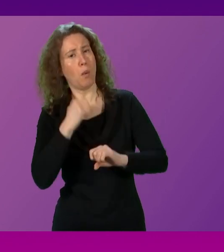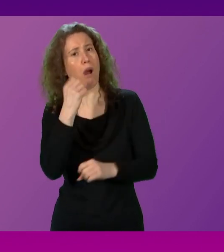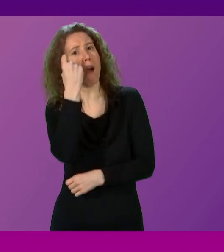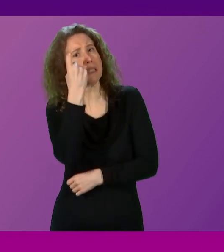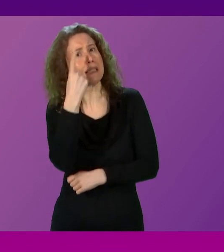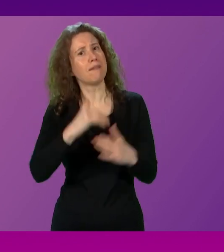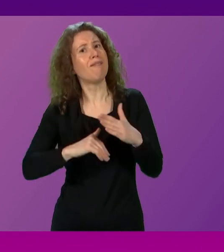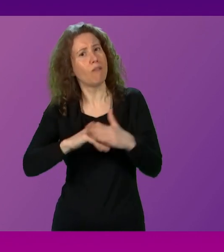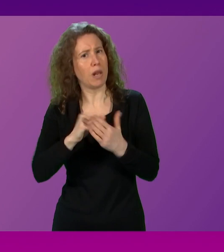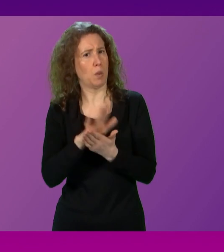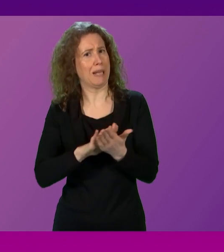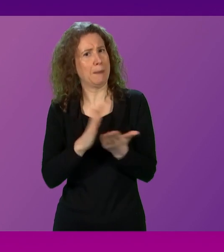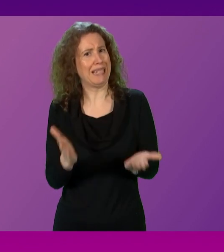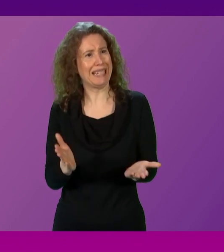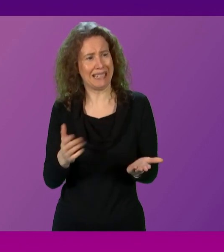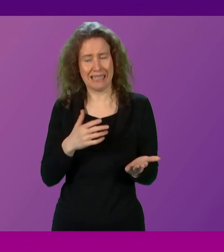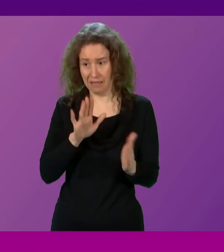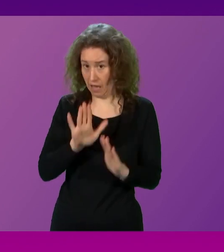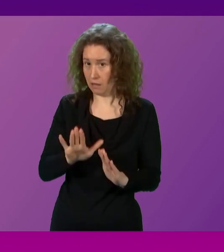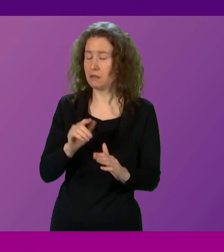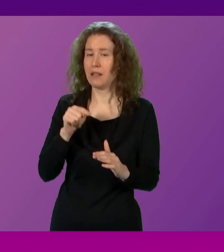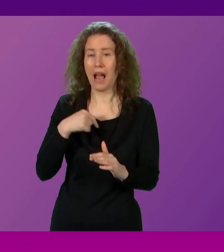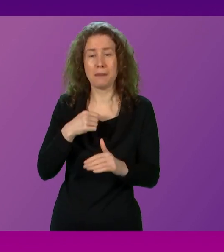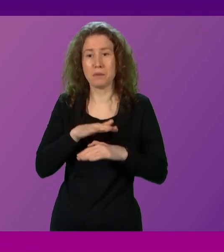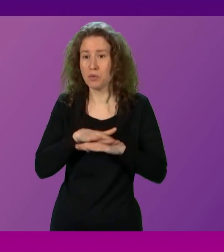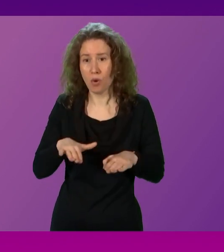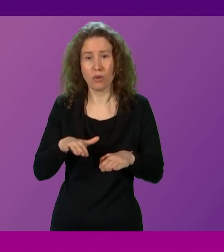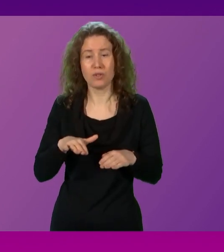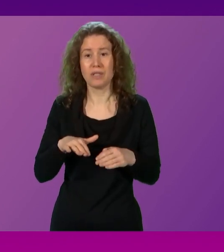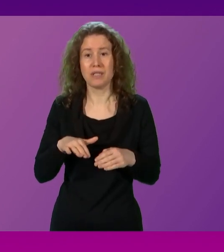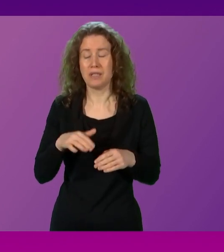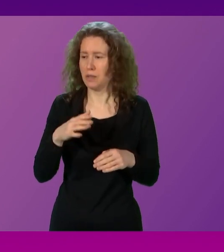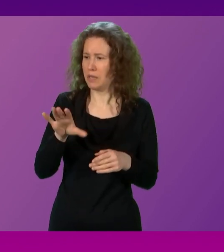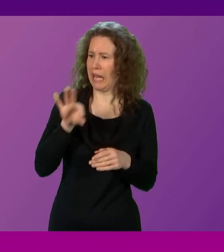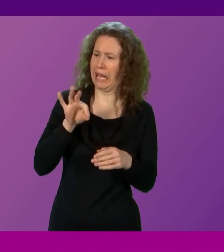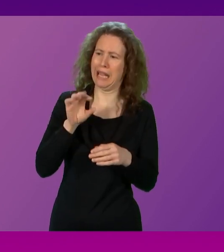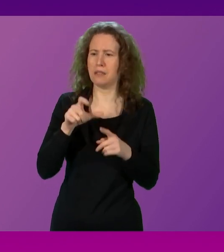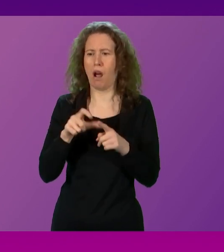fully what I am saying. I am not “hiding behind”—to use Douglas Ross’s phrase—anyone.